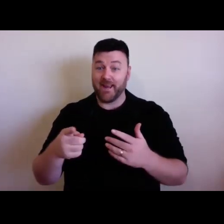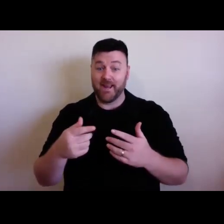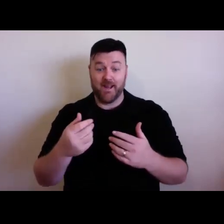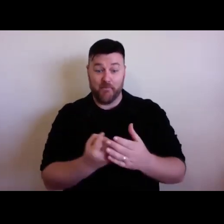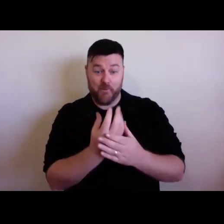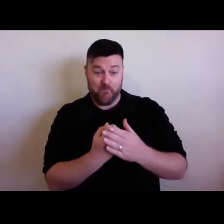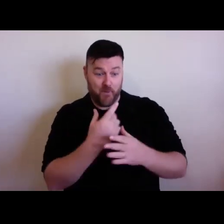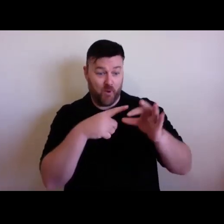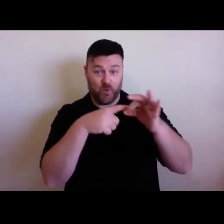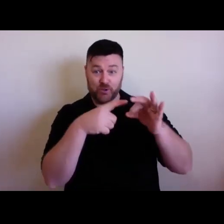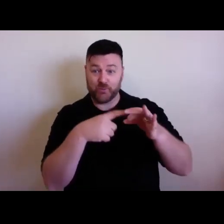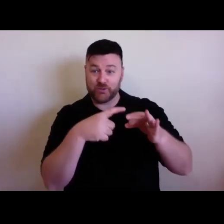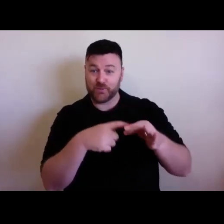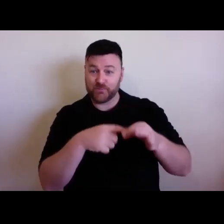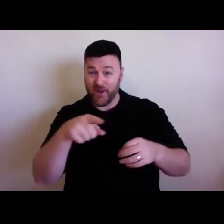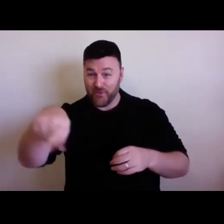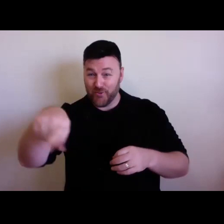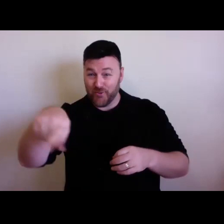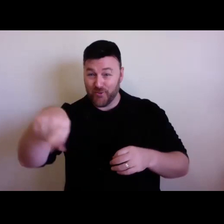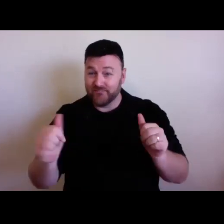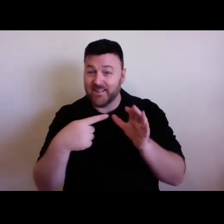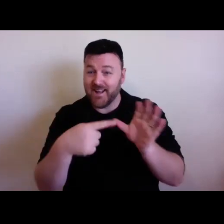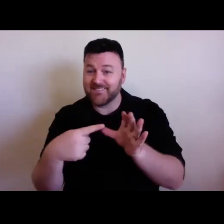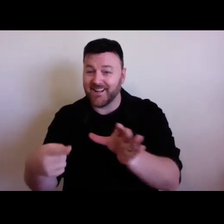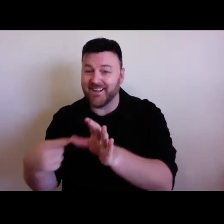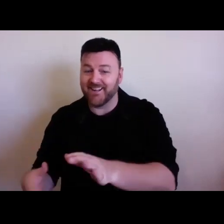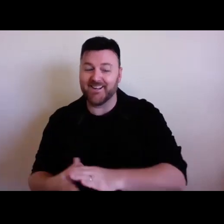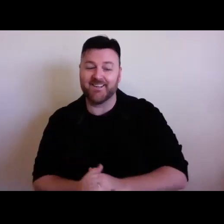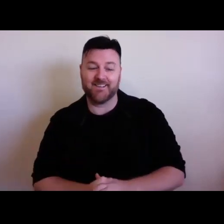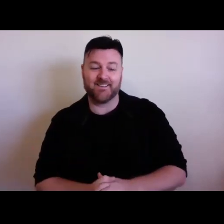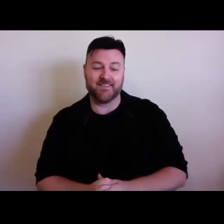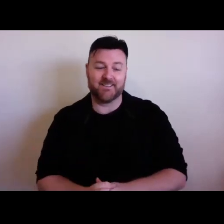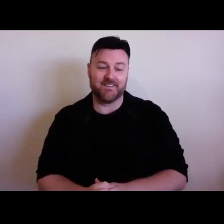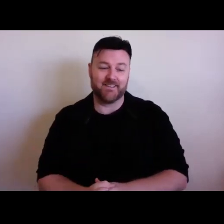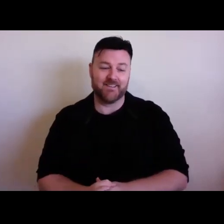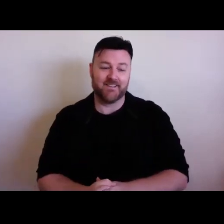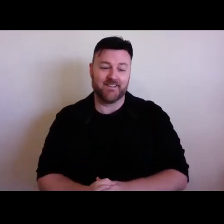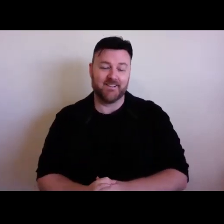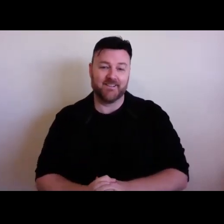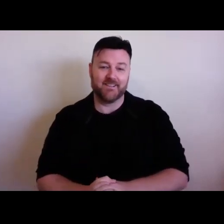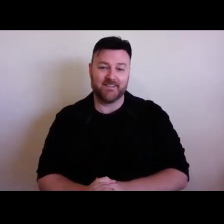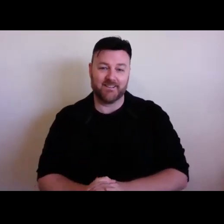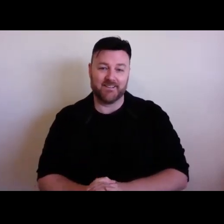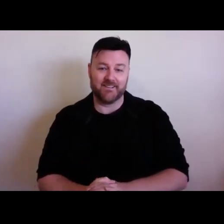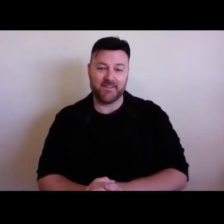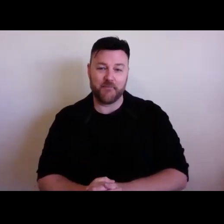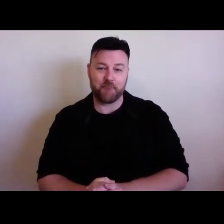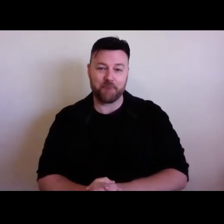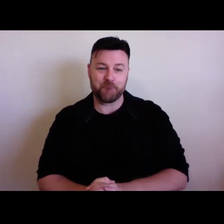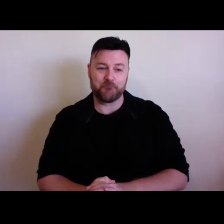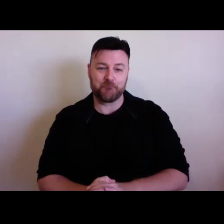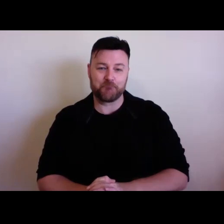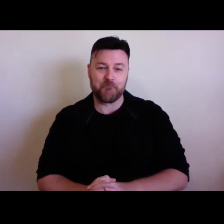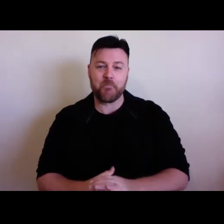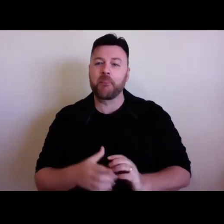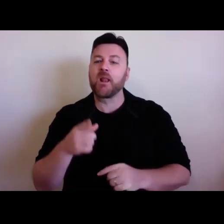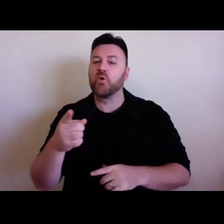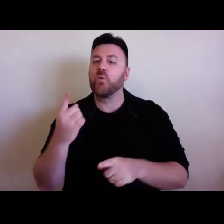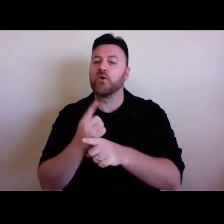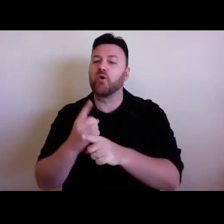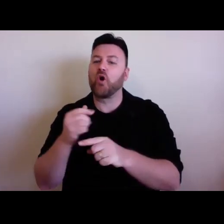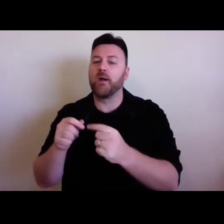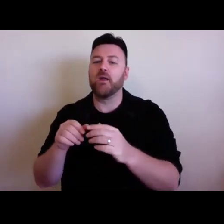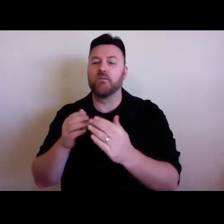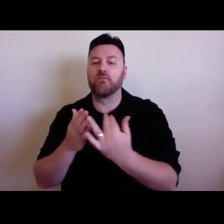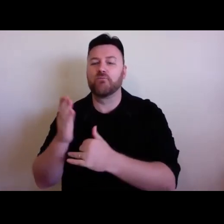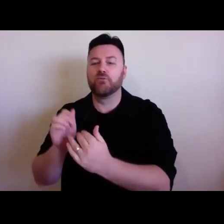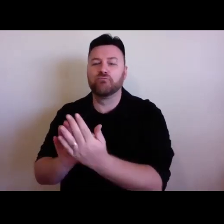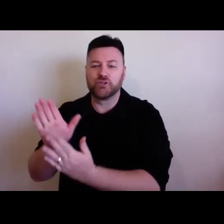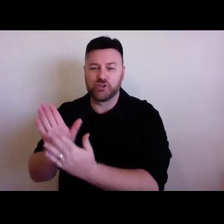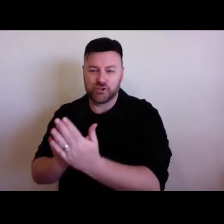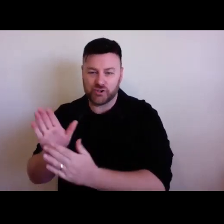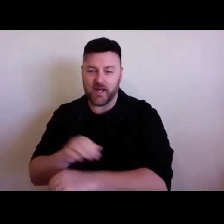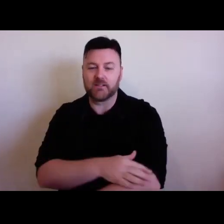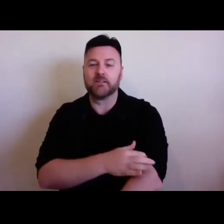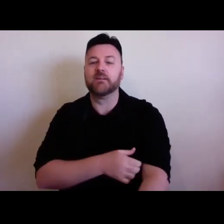we were going but I just wanted to, before we ended, "the ability to